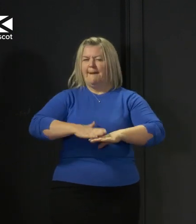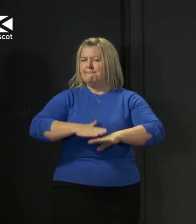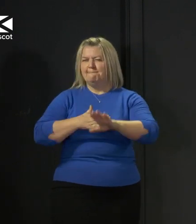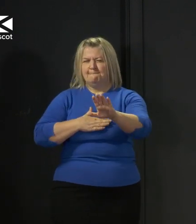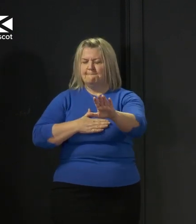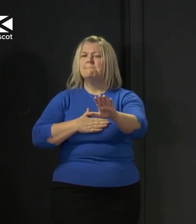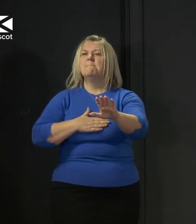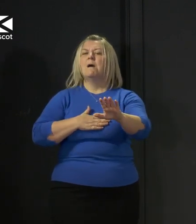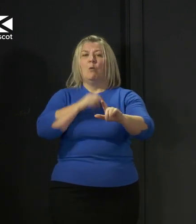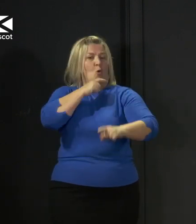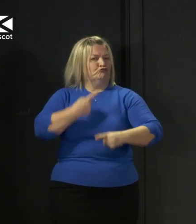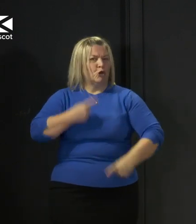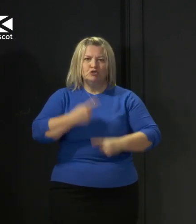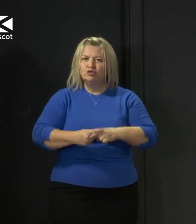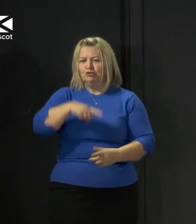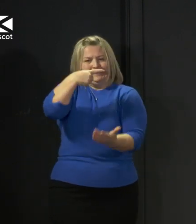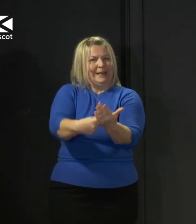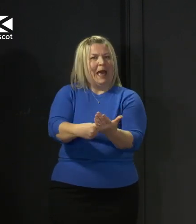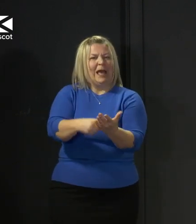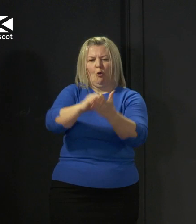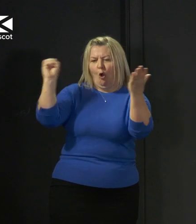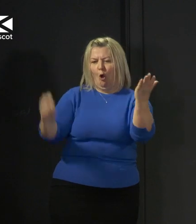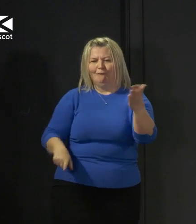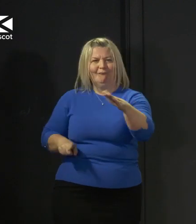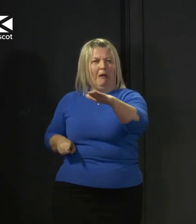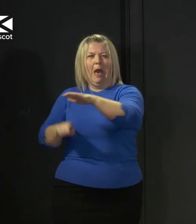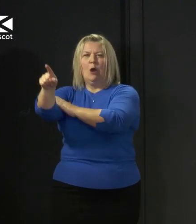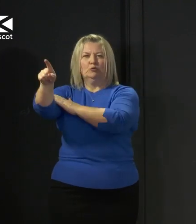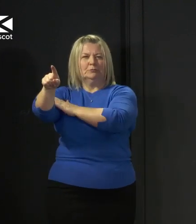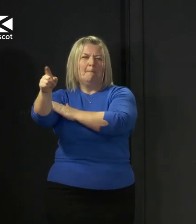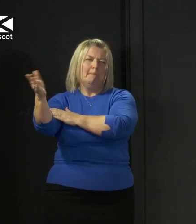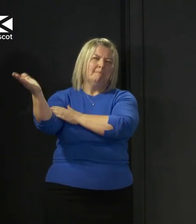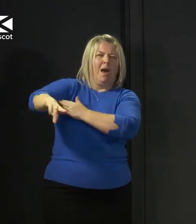anything that could risk a resurgence of this virus because to do that would risk